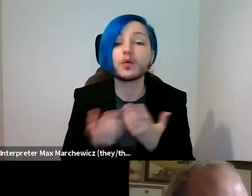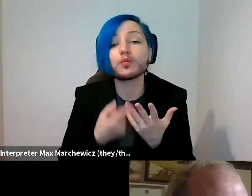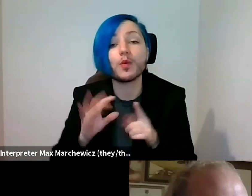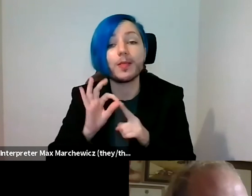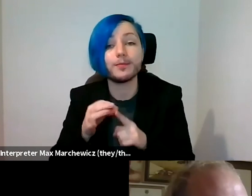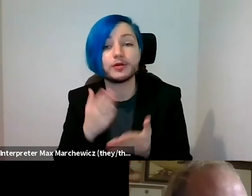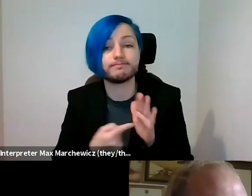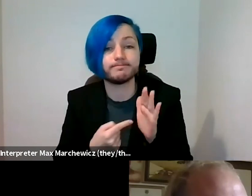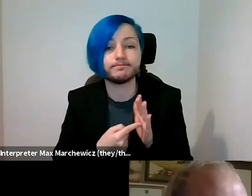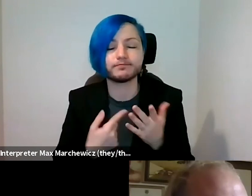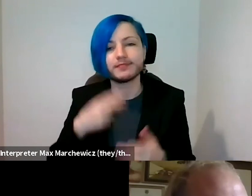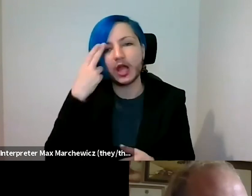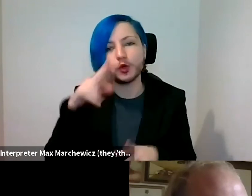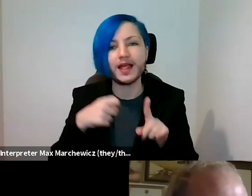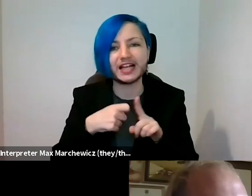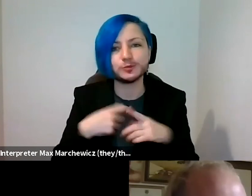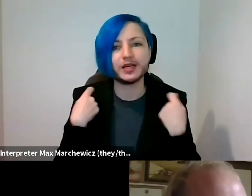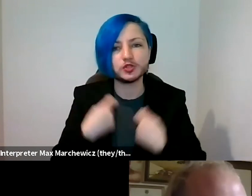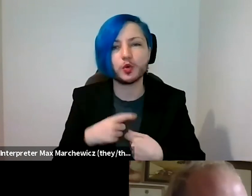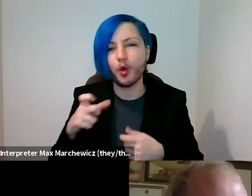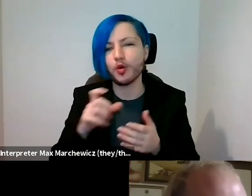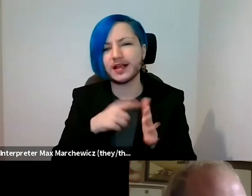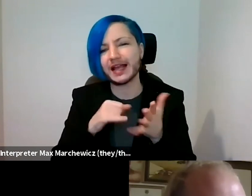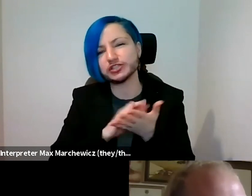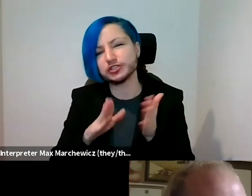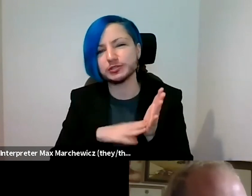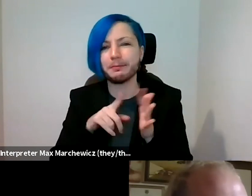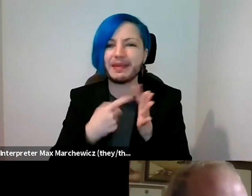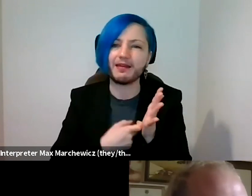I mean, I call it the cashmere shawl, but that in part reference to the world.